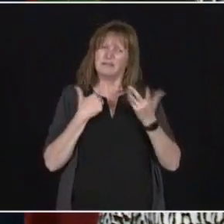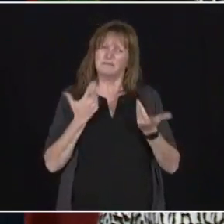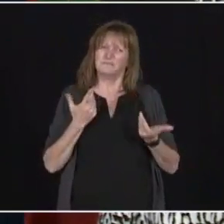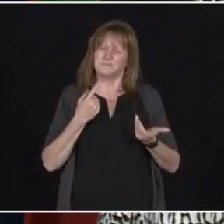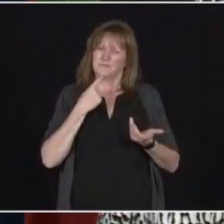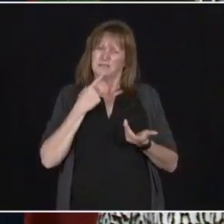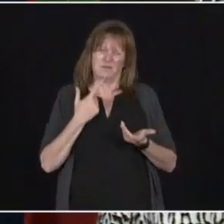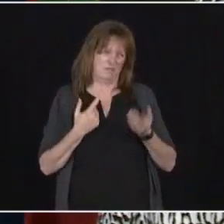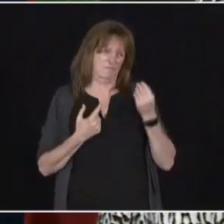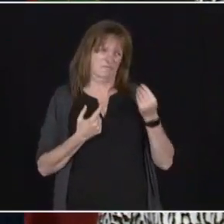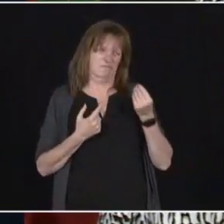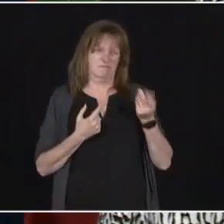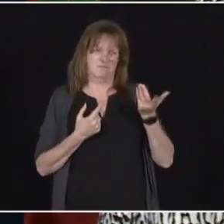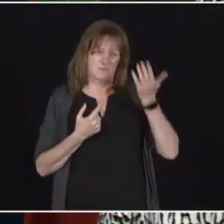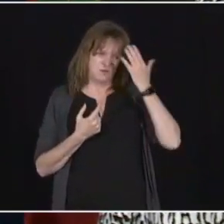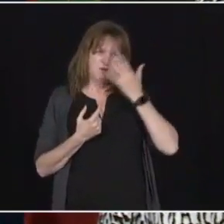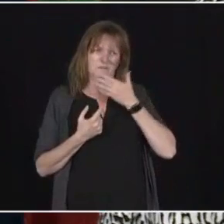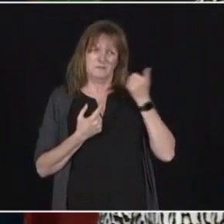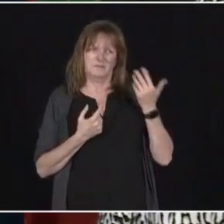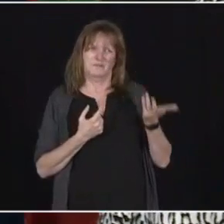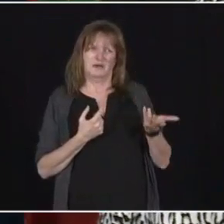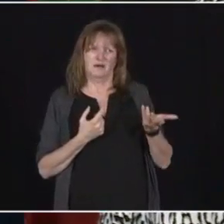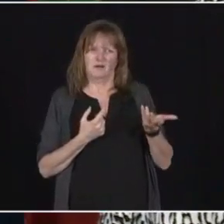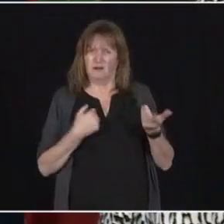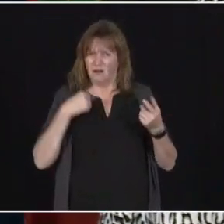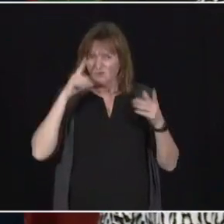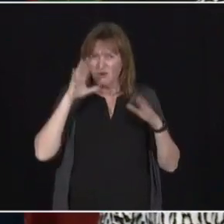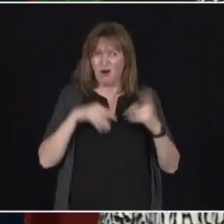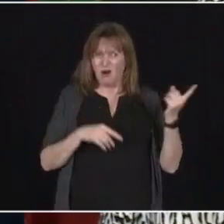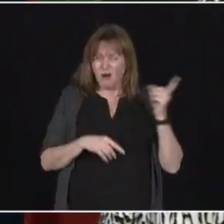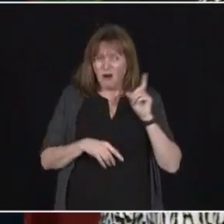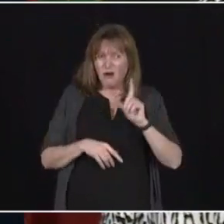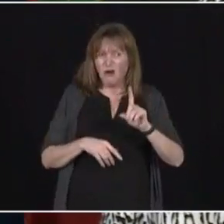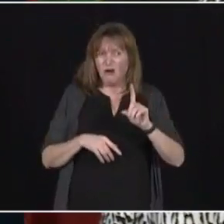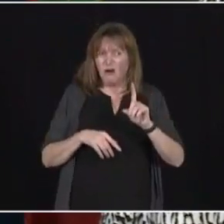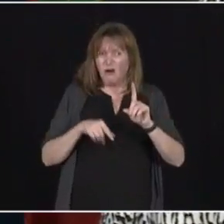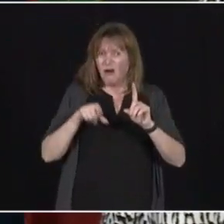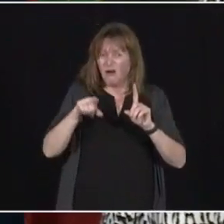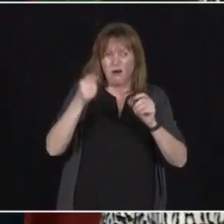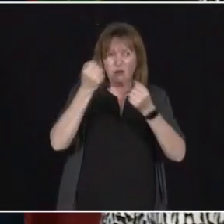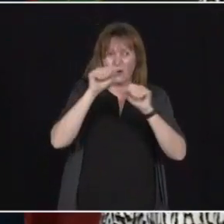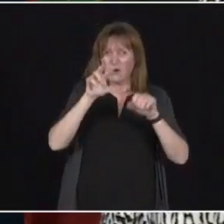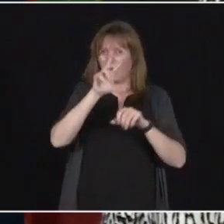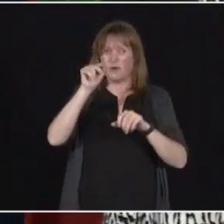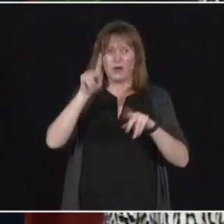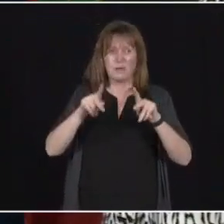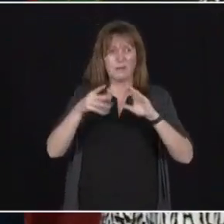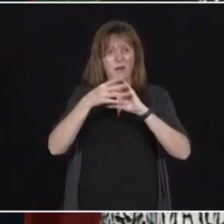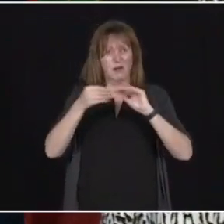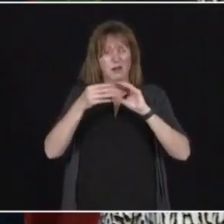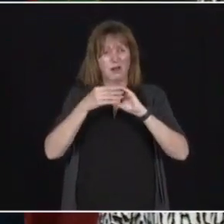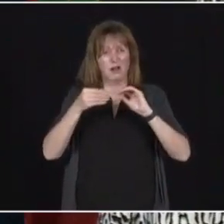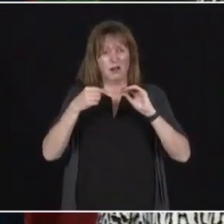unfortunate. I am disappointed in Randy and he should know better. I am just shocked that he would go out there and